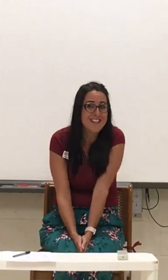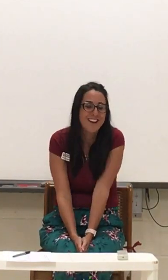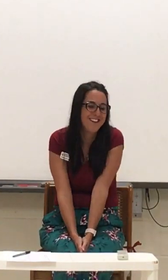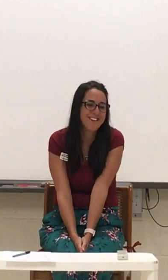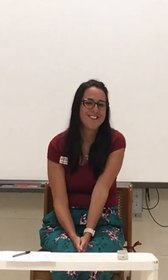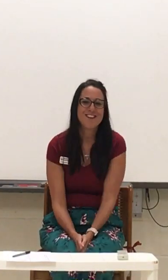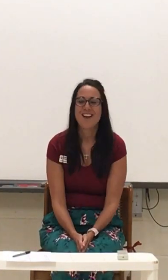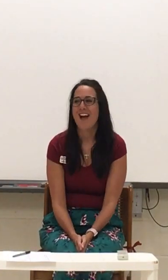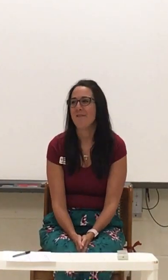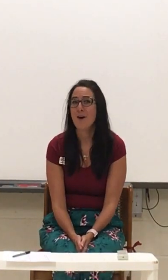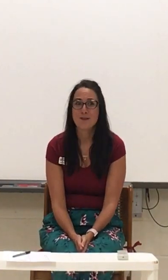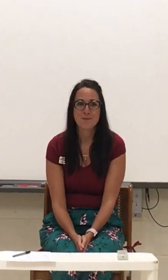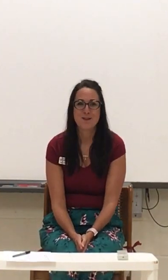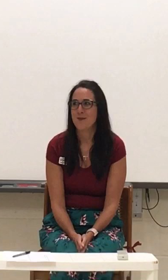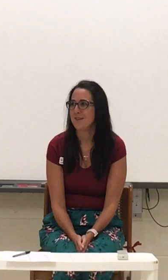Oh